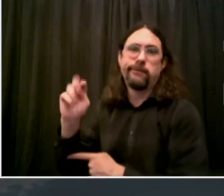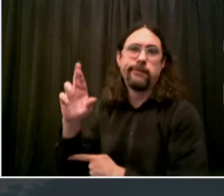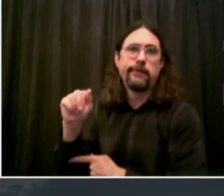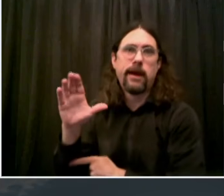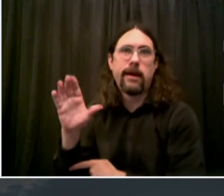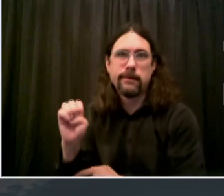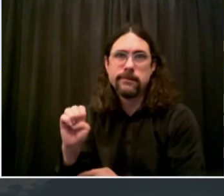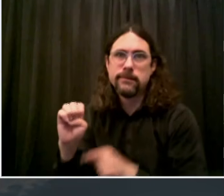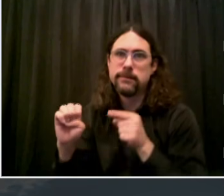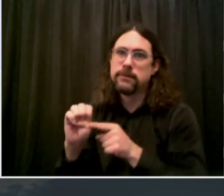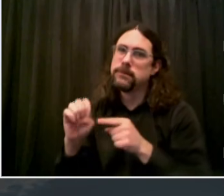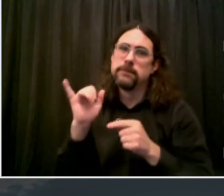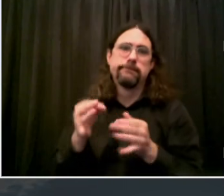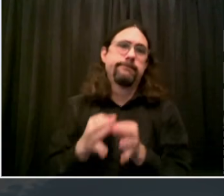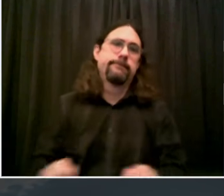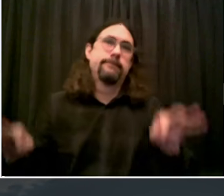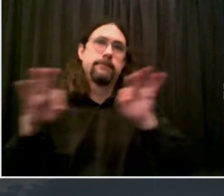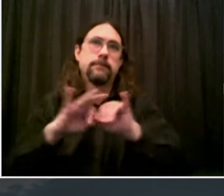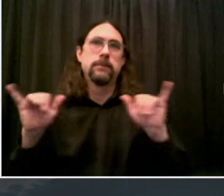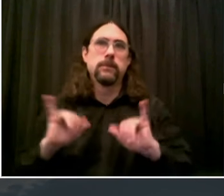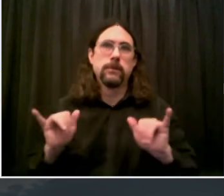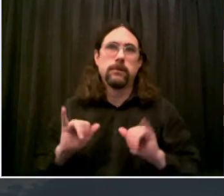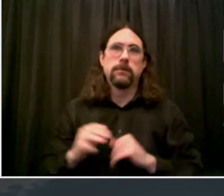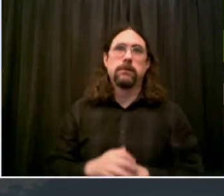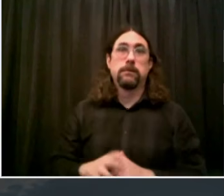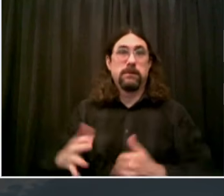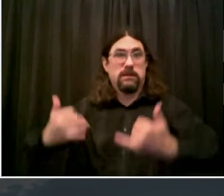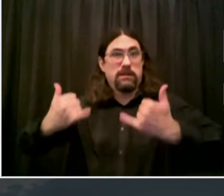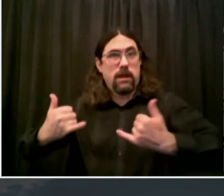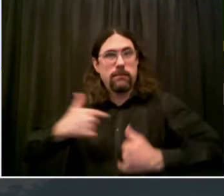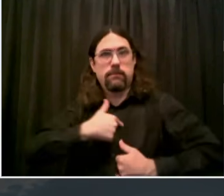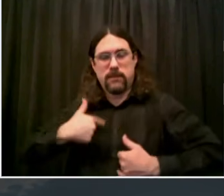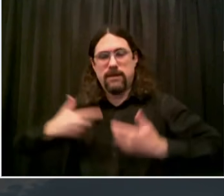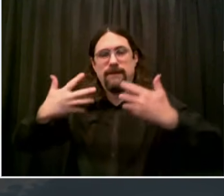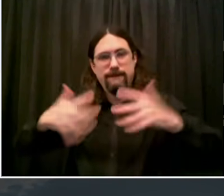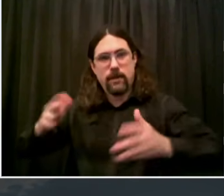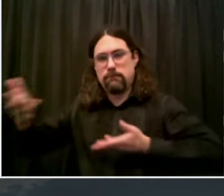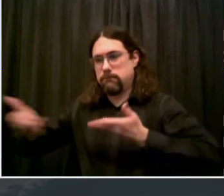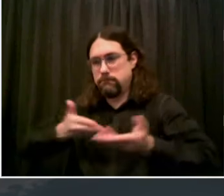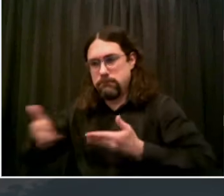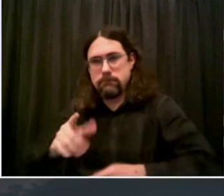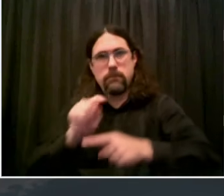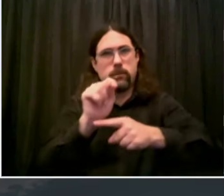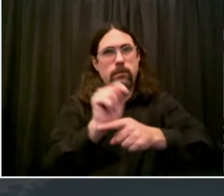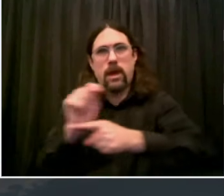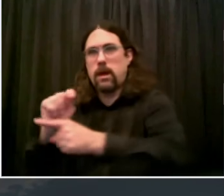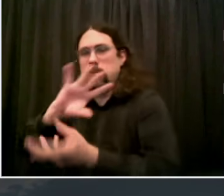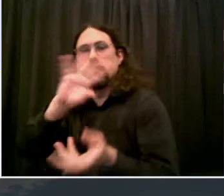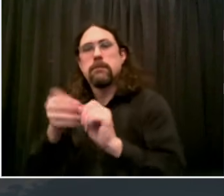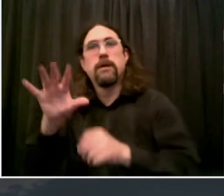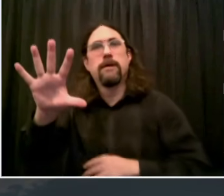PROGRESS ON THAT FRONT AS WE KEEP ADDING MORE AND MORE CONTACT TRACERS. WE HAVE 500 TRACERS WHO HAVE